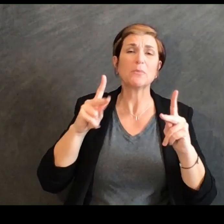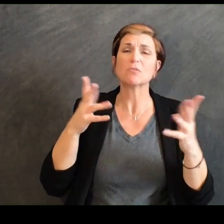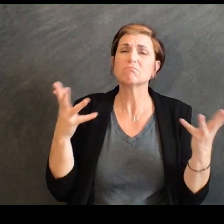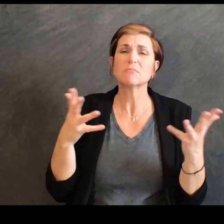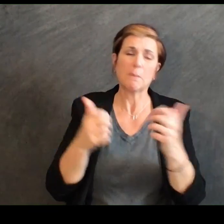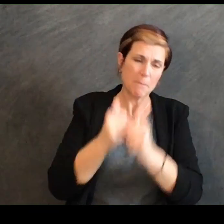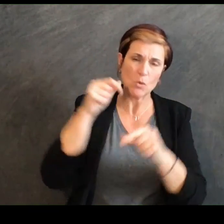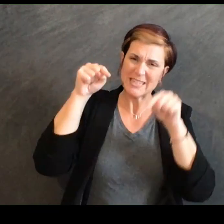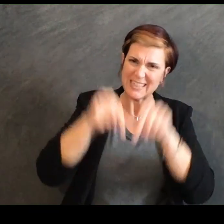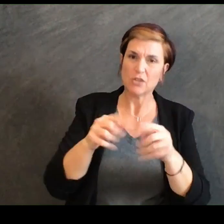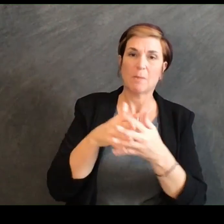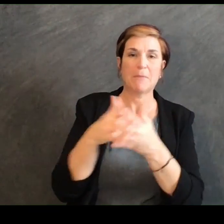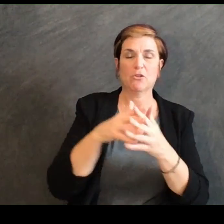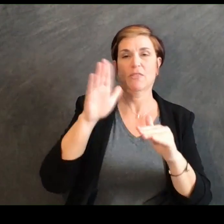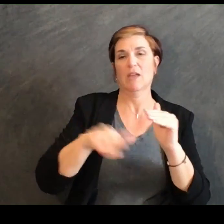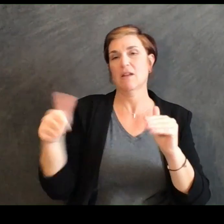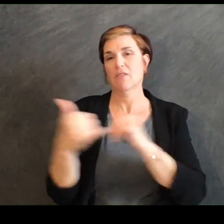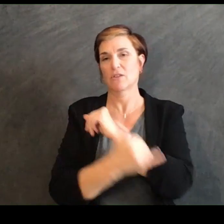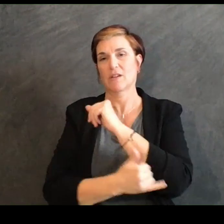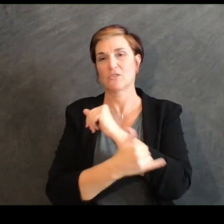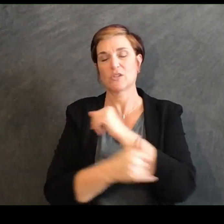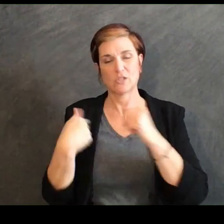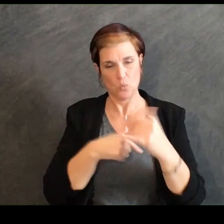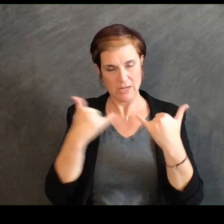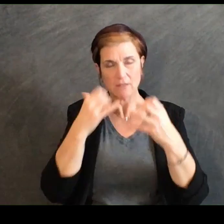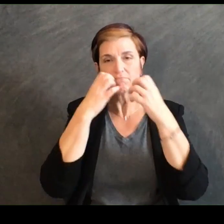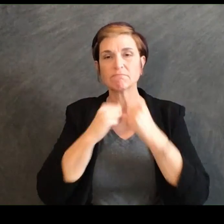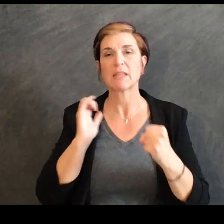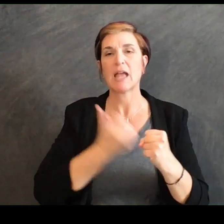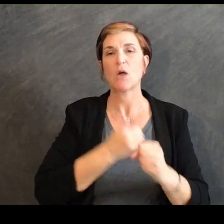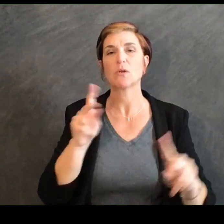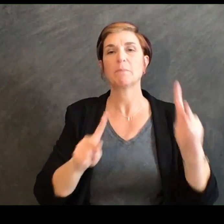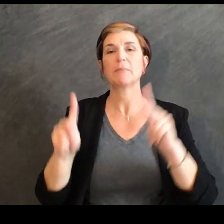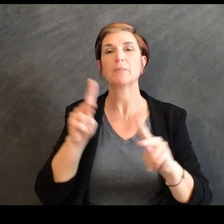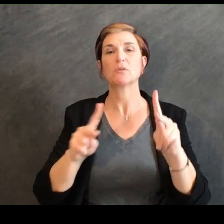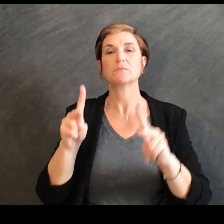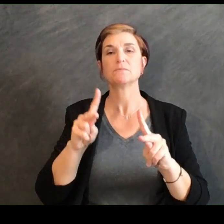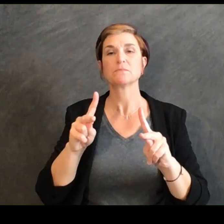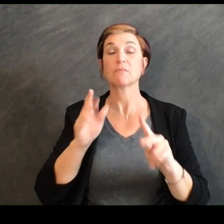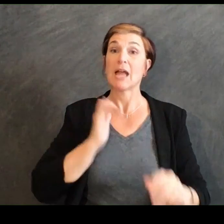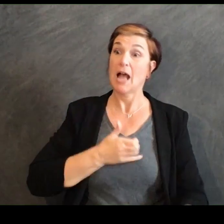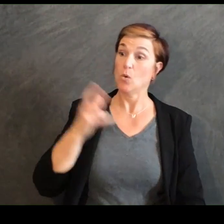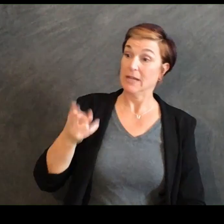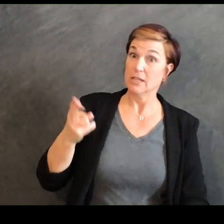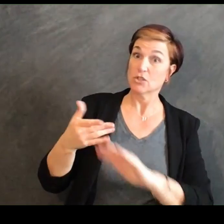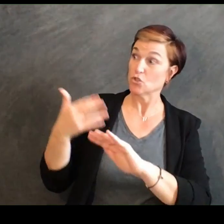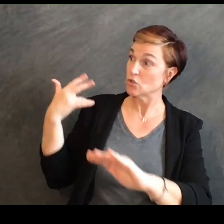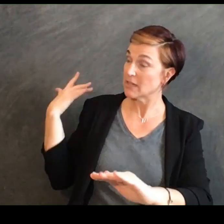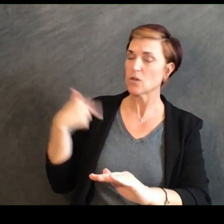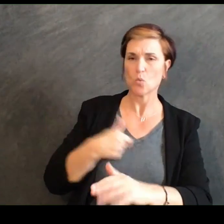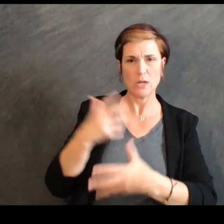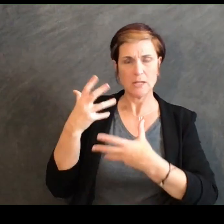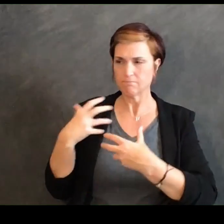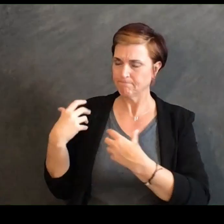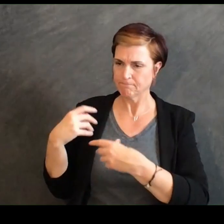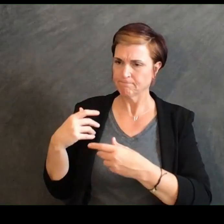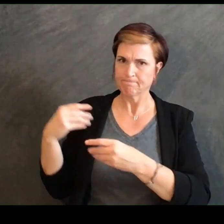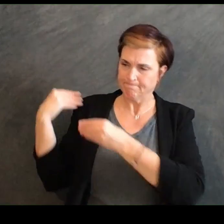to take care of our people we want to draw on the strength of our history drawing the strength of our people and we will get through this